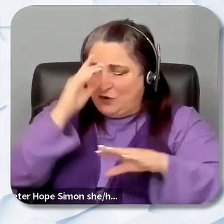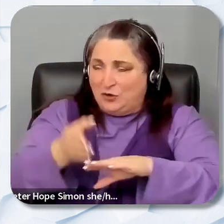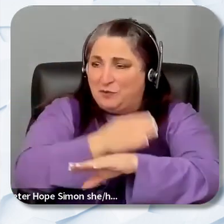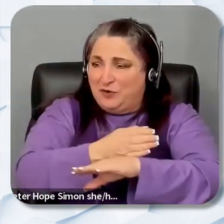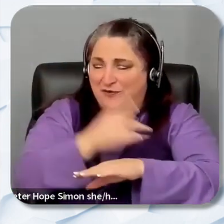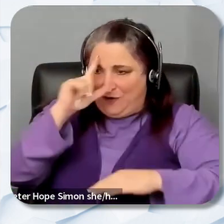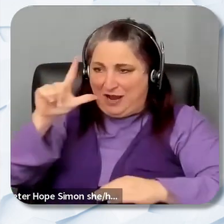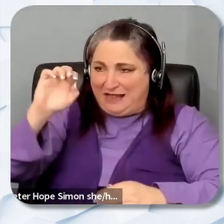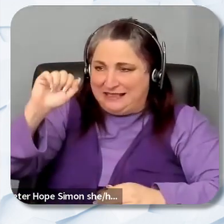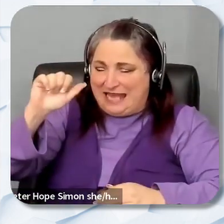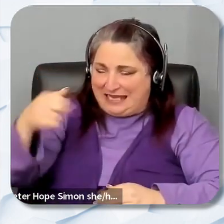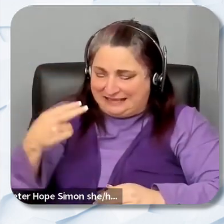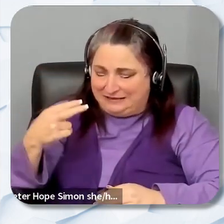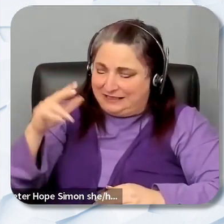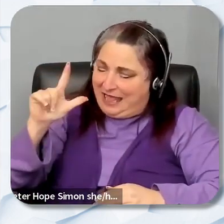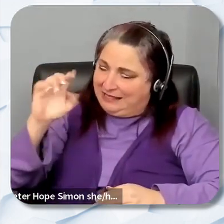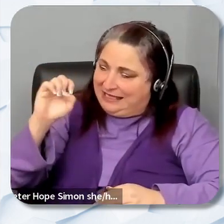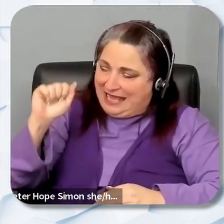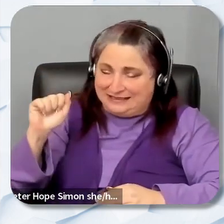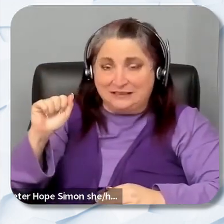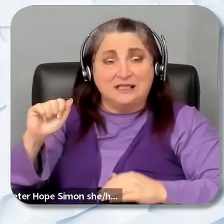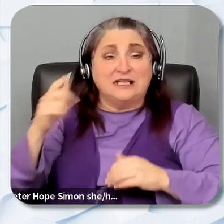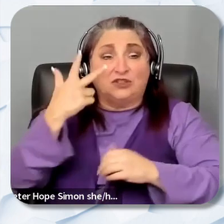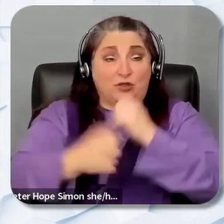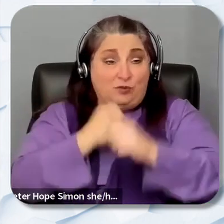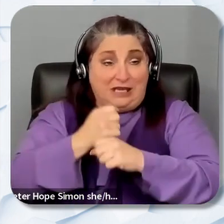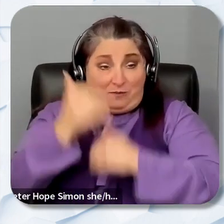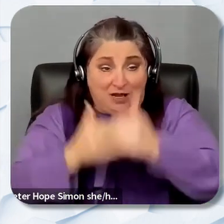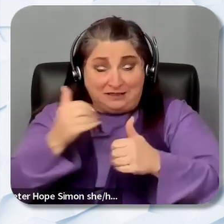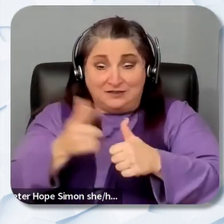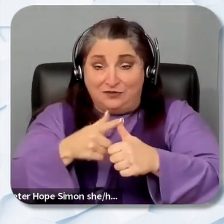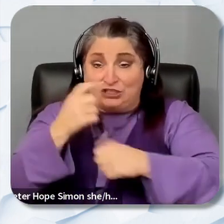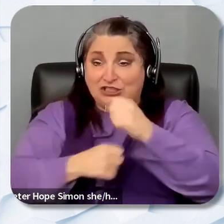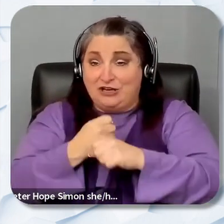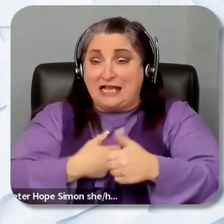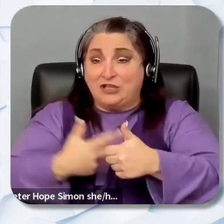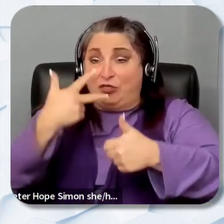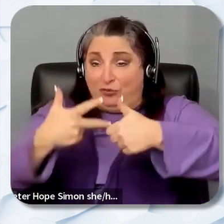through this three-year process. The first year has three steps. Step 1 is all about